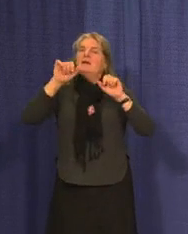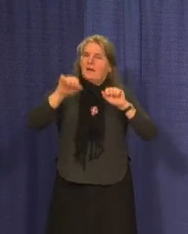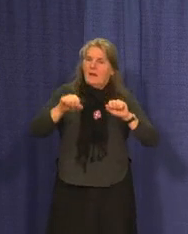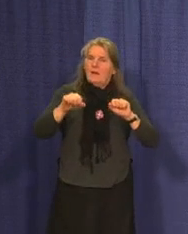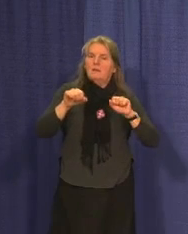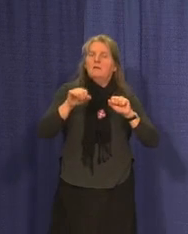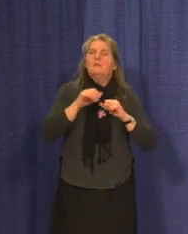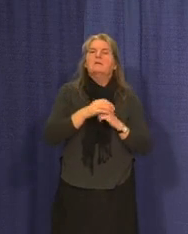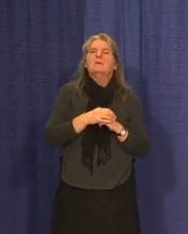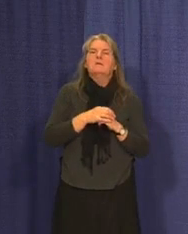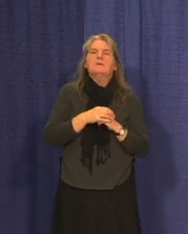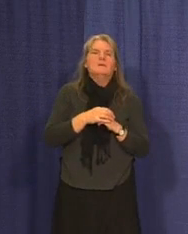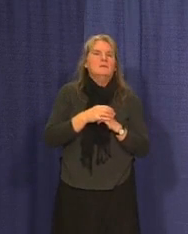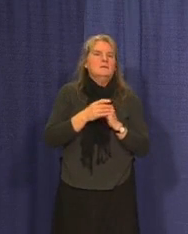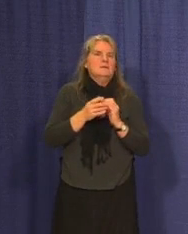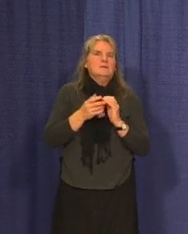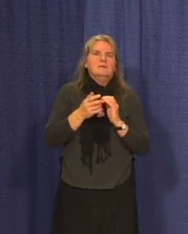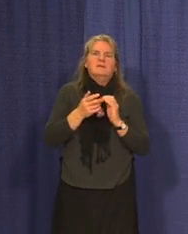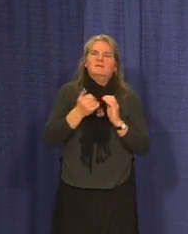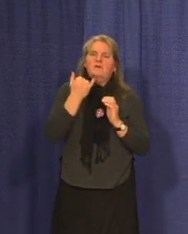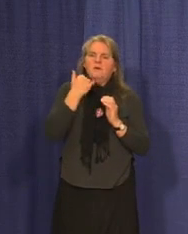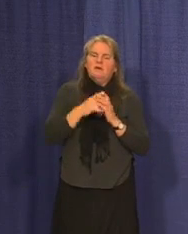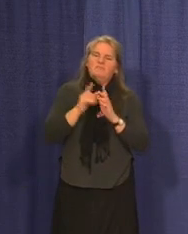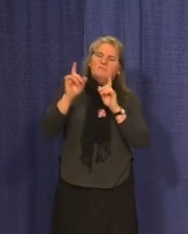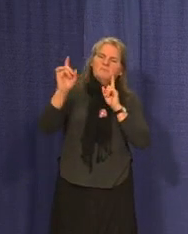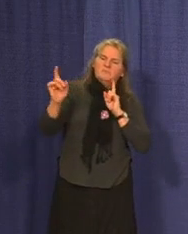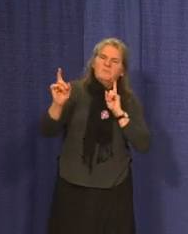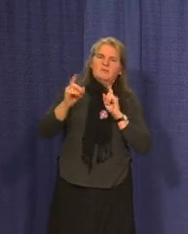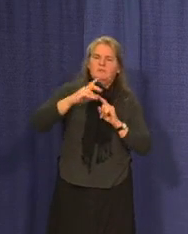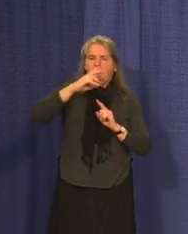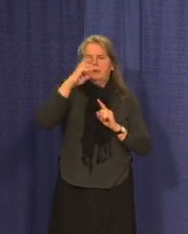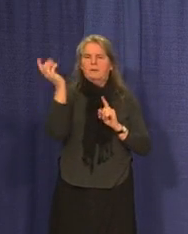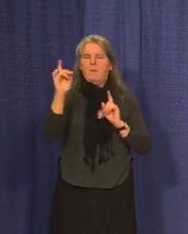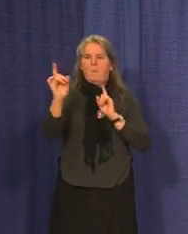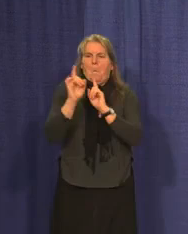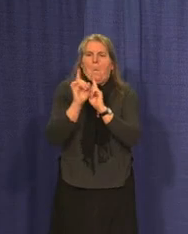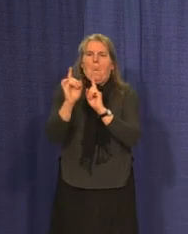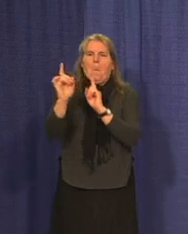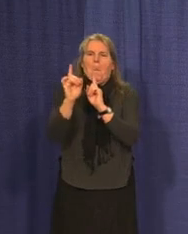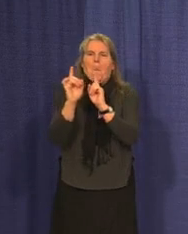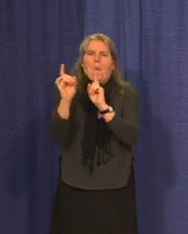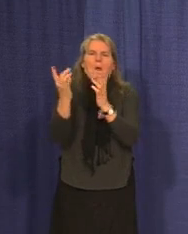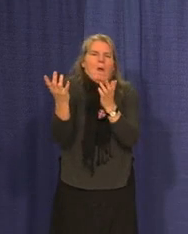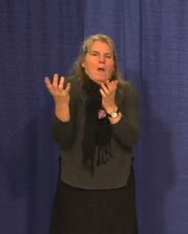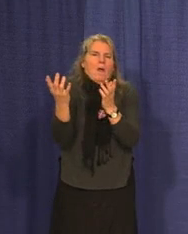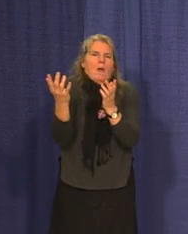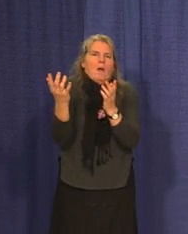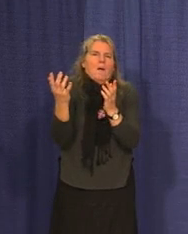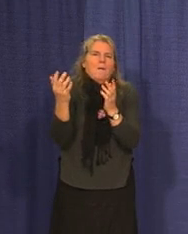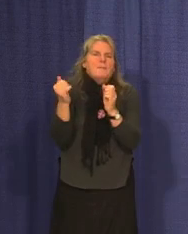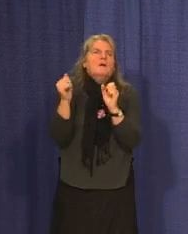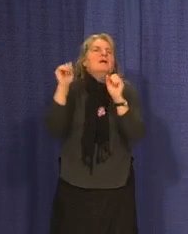We have all seen instances where physical distancing is not respected or complied with.